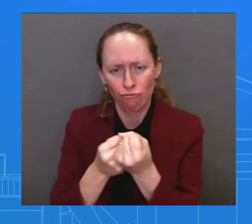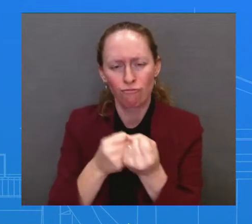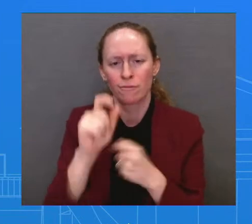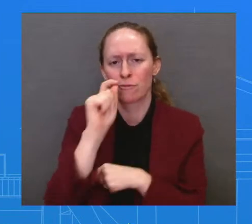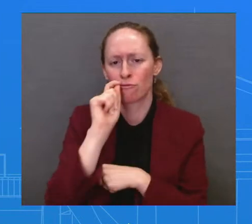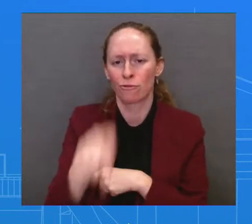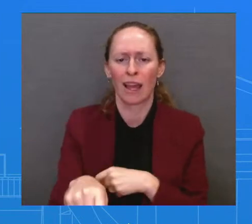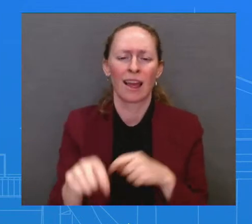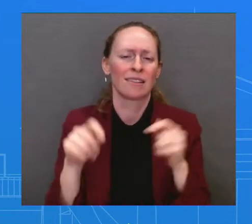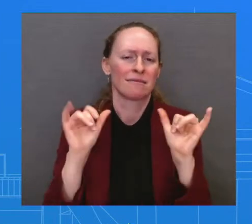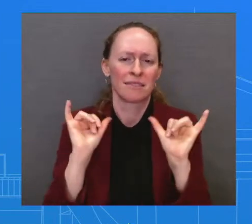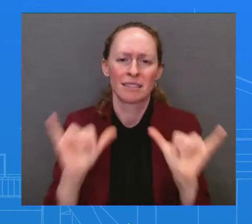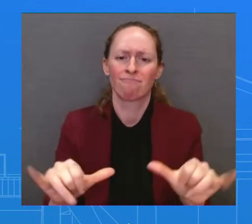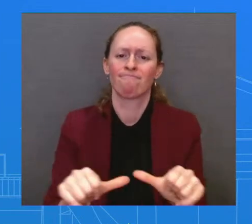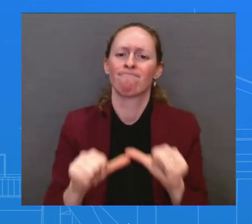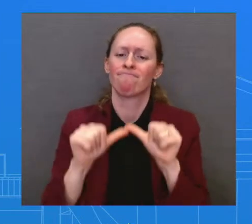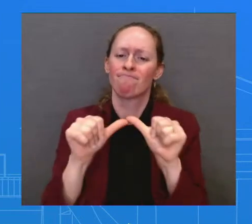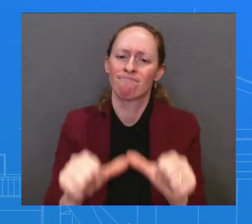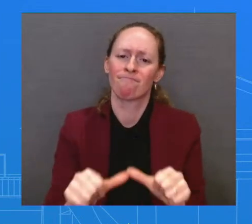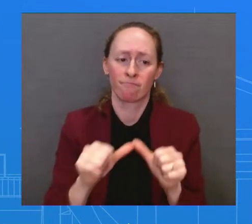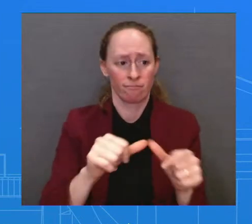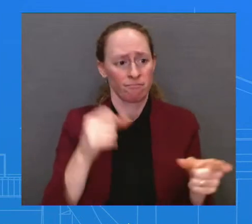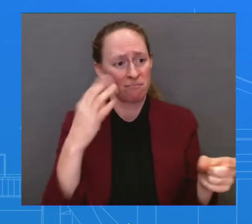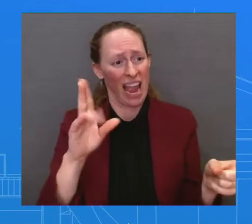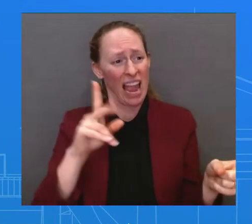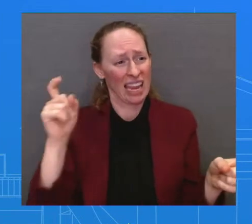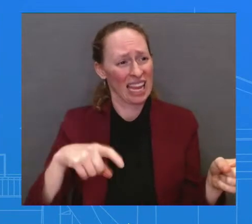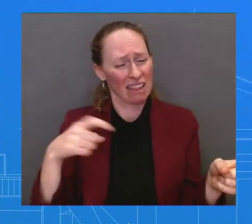The Press: Thanks, Jake. Go back to India for a minute. Does the U.S. have any intelligence